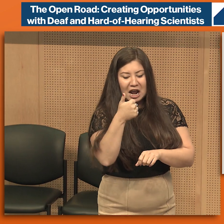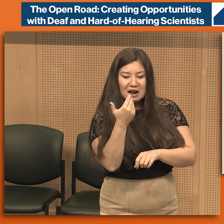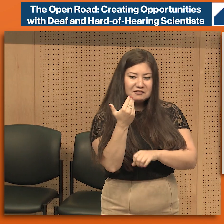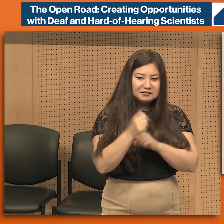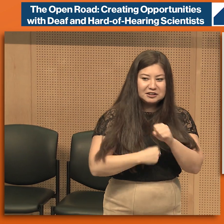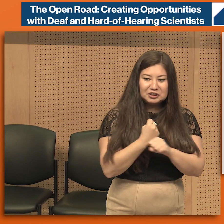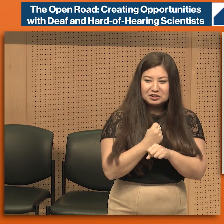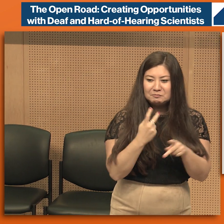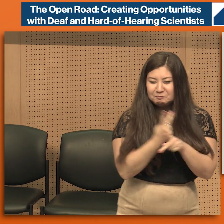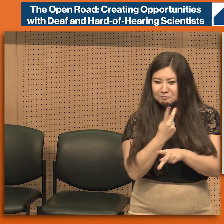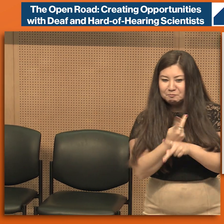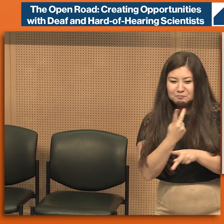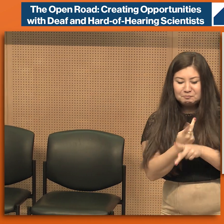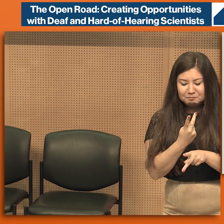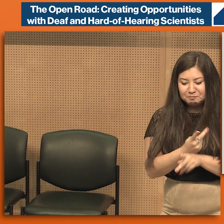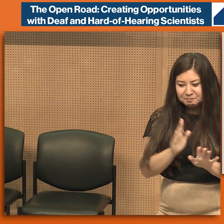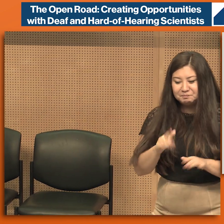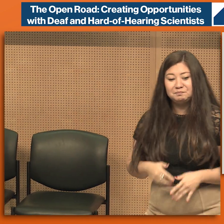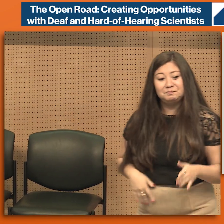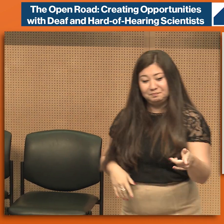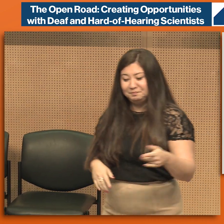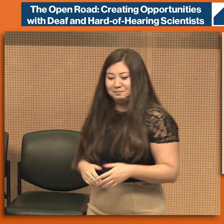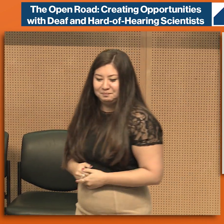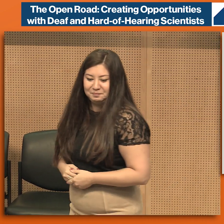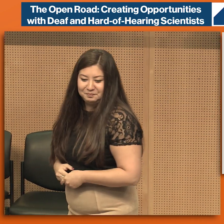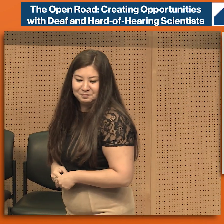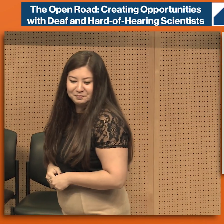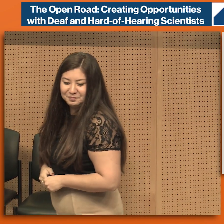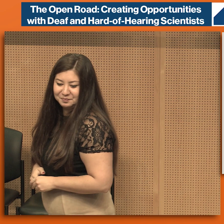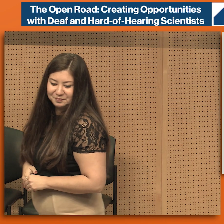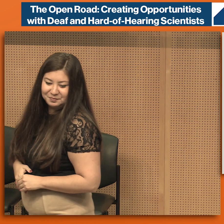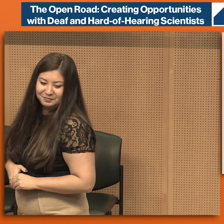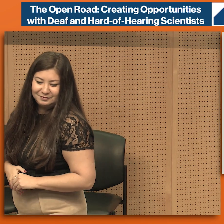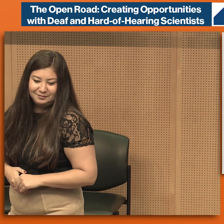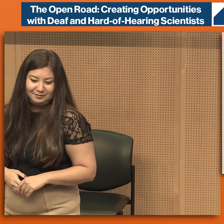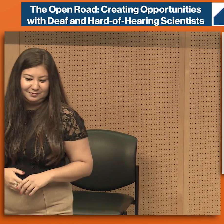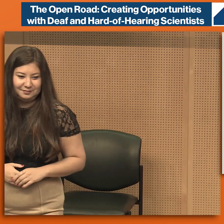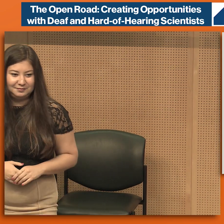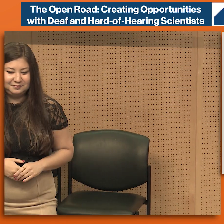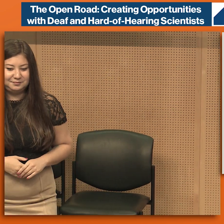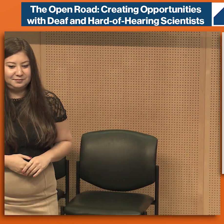after about 10 or 15 years, I think that we're starting to figure this out.